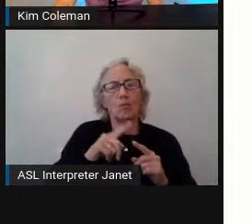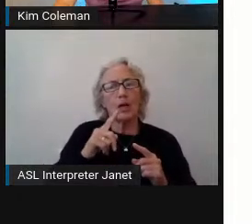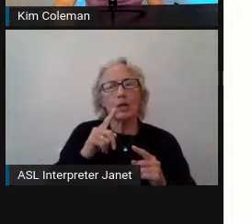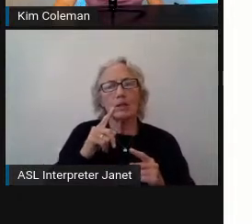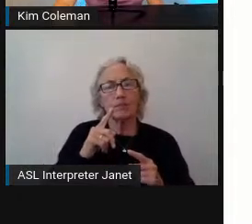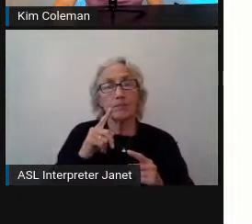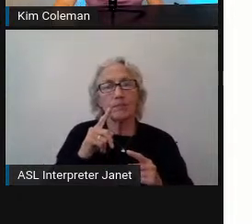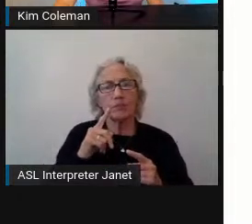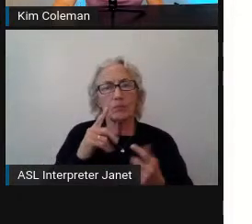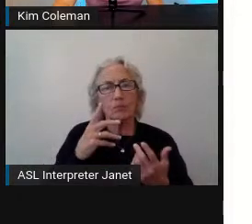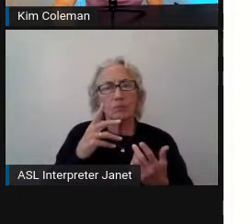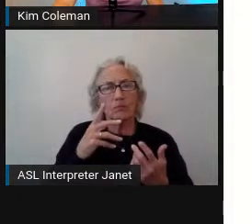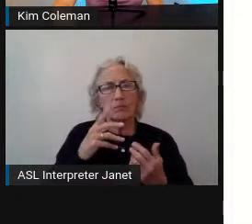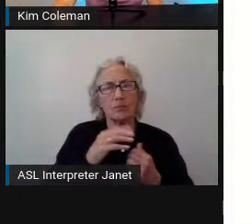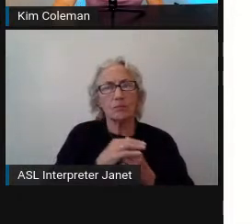So in that